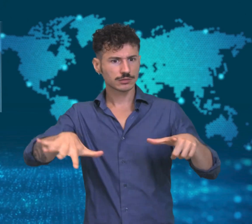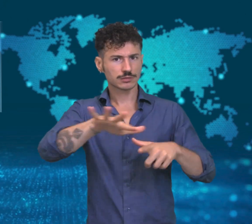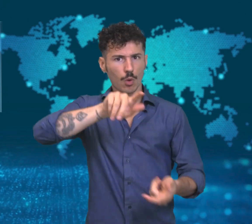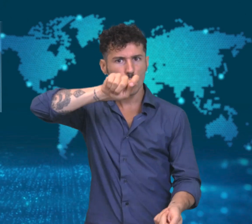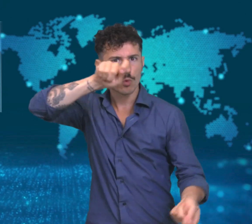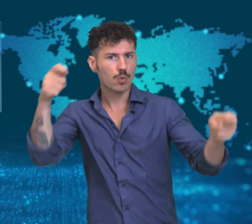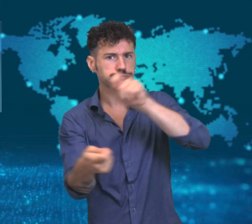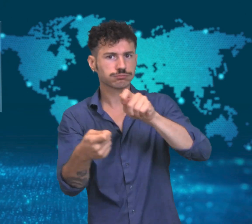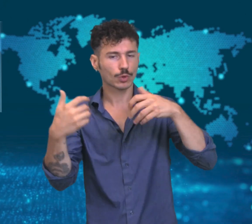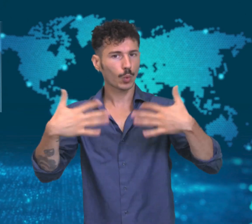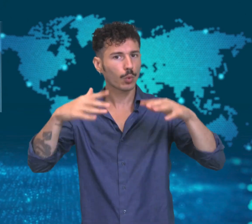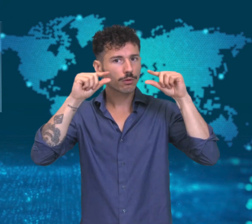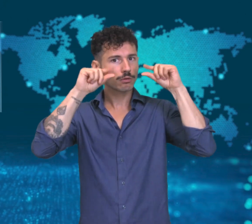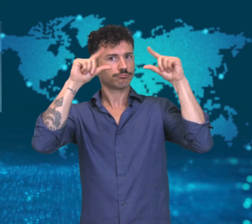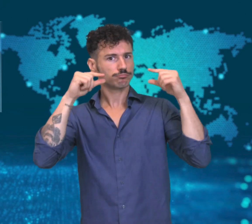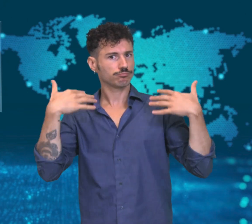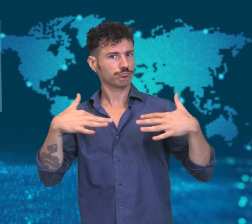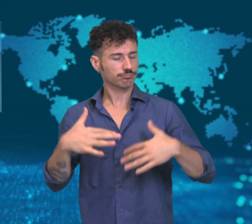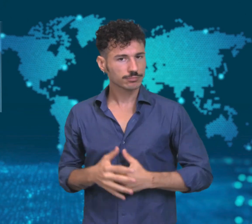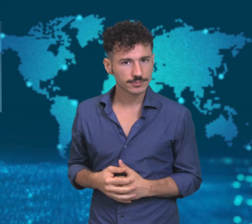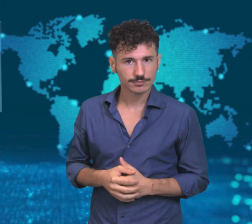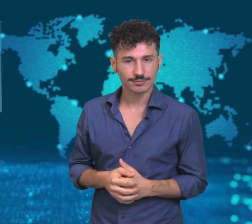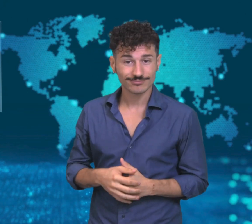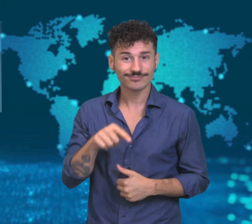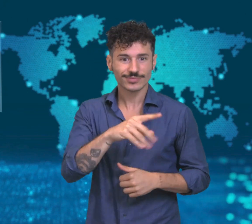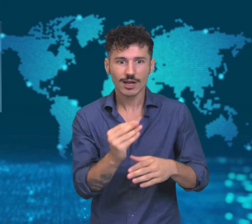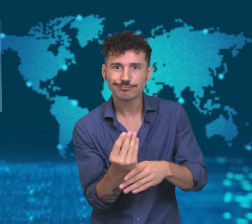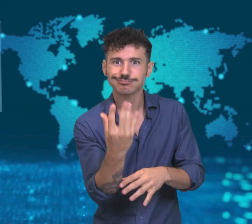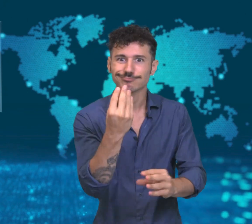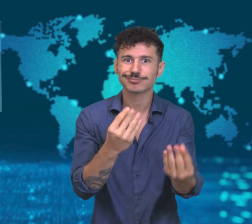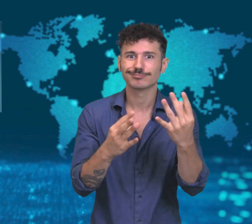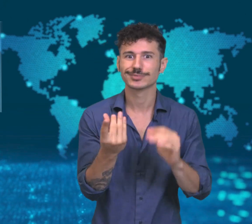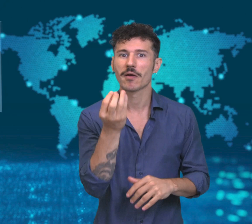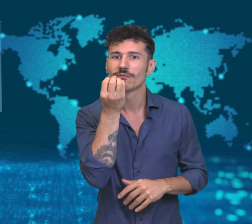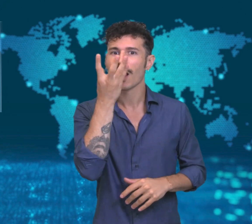“miraculous change” in only a few years.